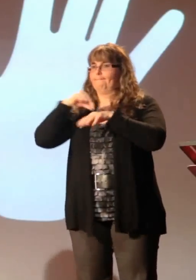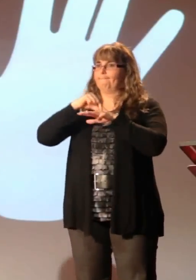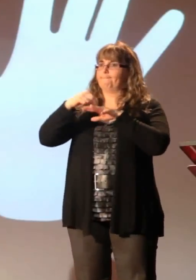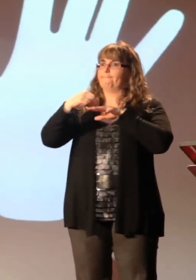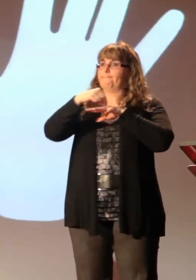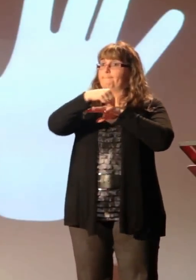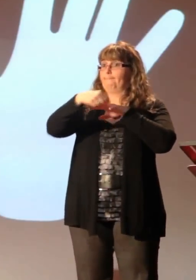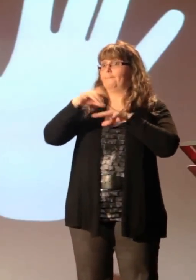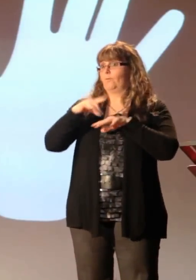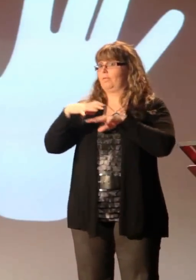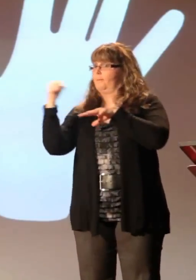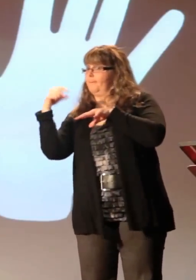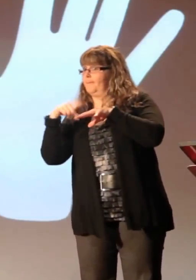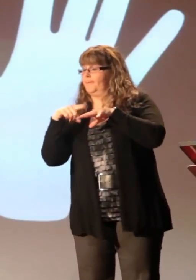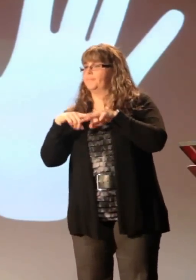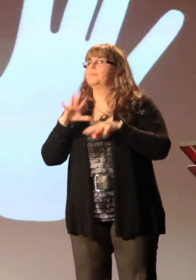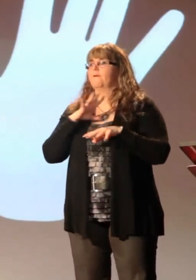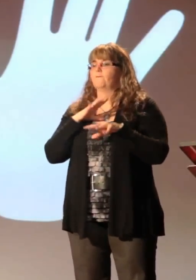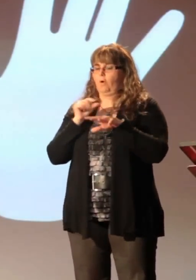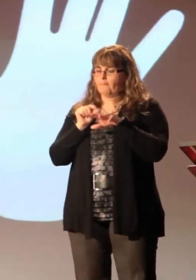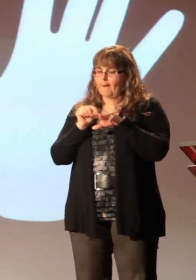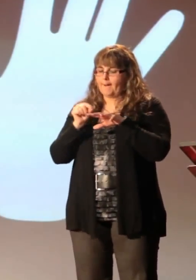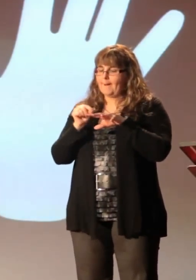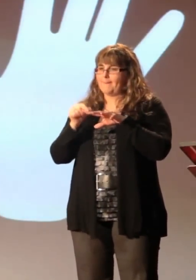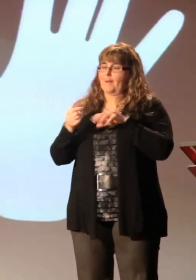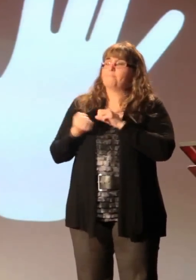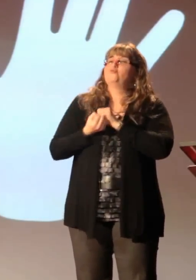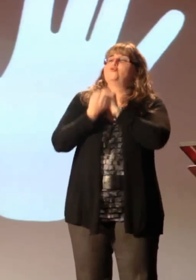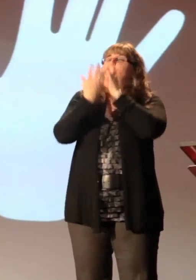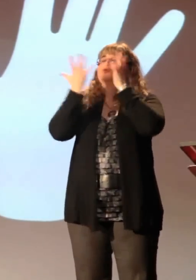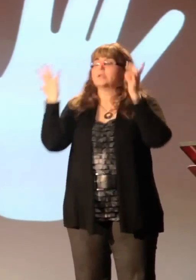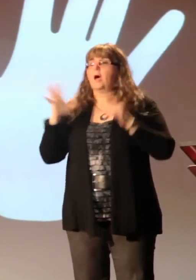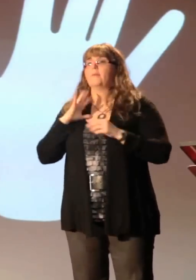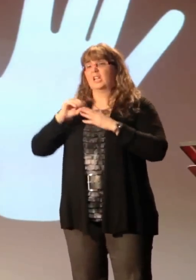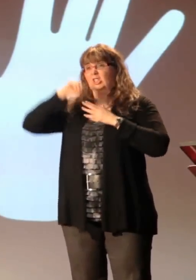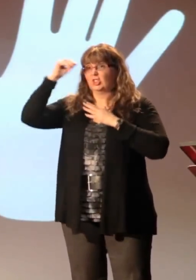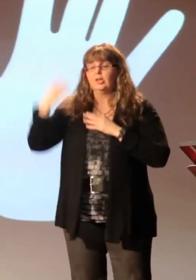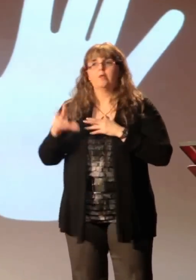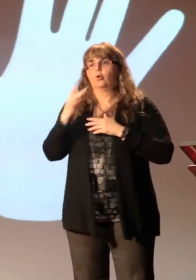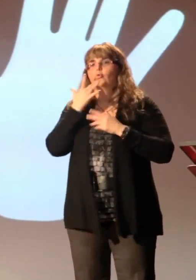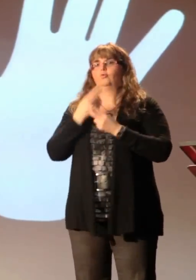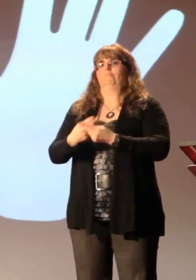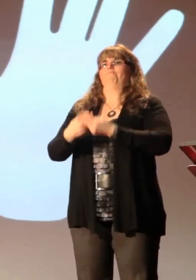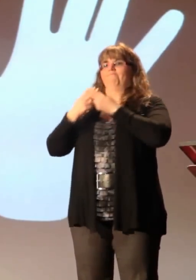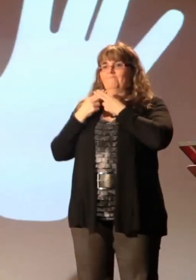This requires many sensors, which must be affordable for the product to be accessible.